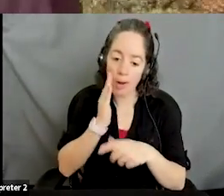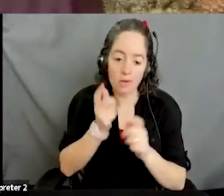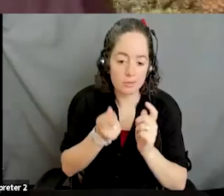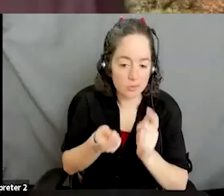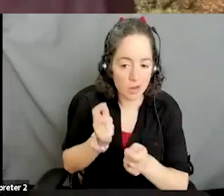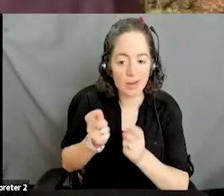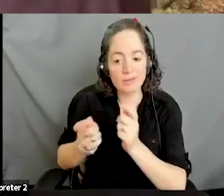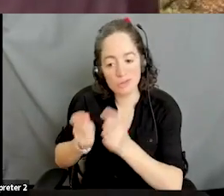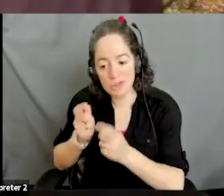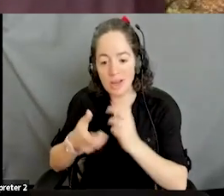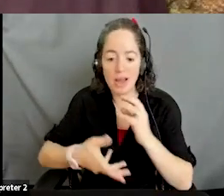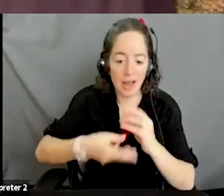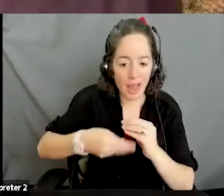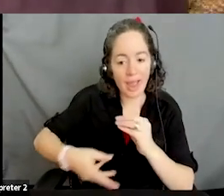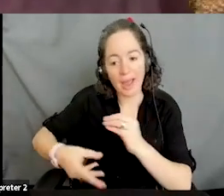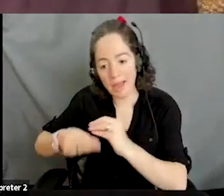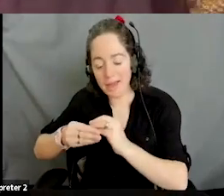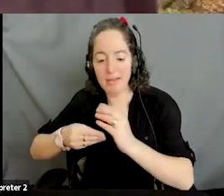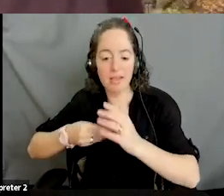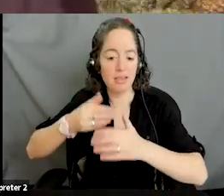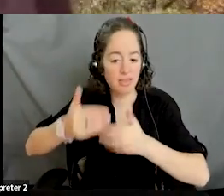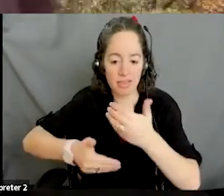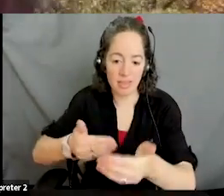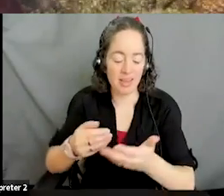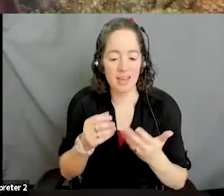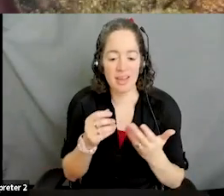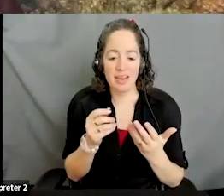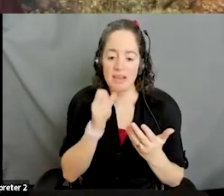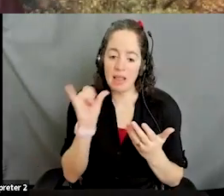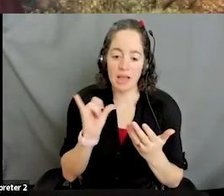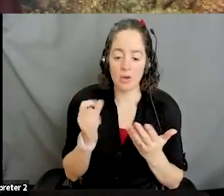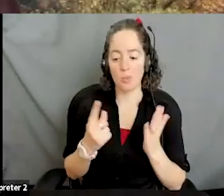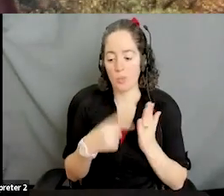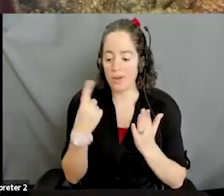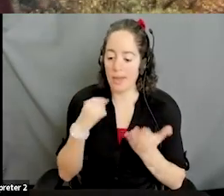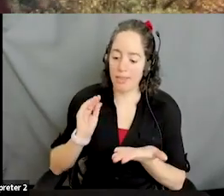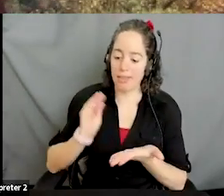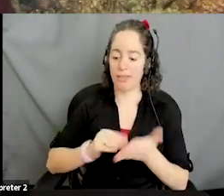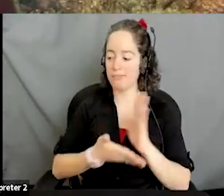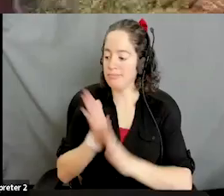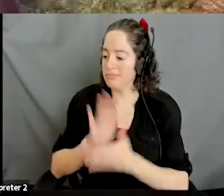It's like maintenance on a home or a vehicle or something of that nature.